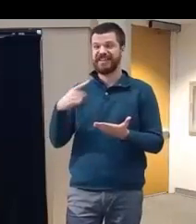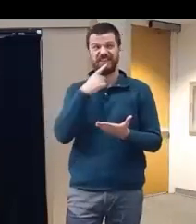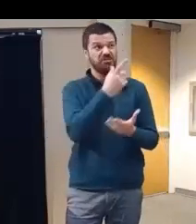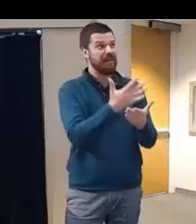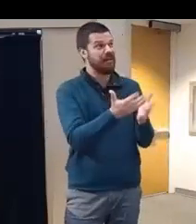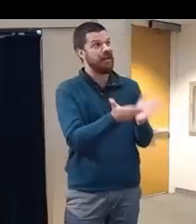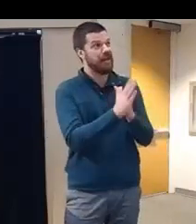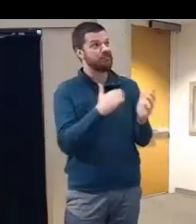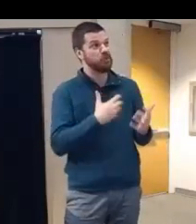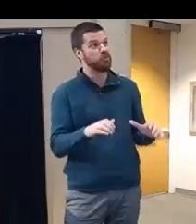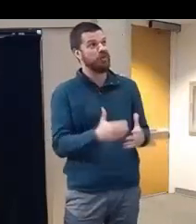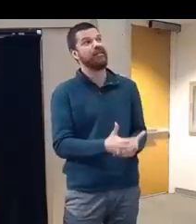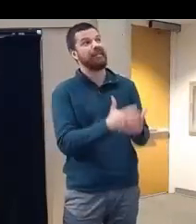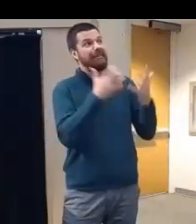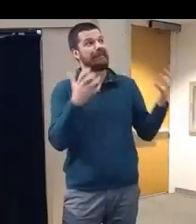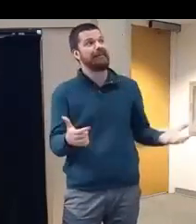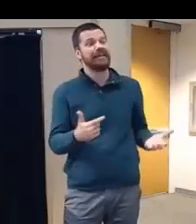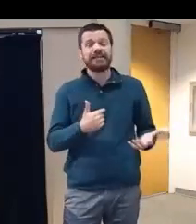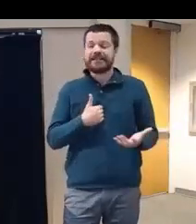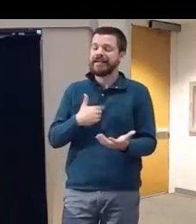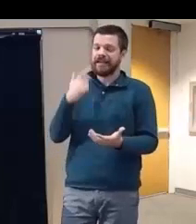that's that's a fault of mine potentially because I think everything is important